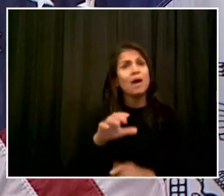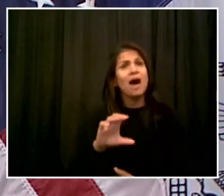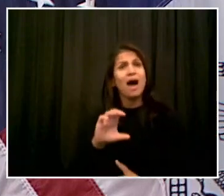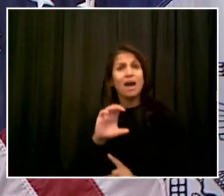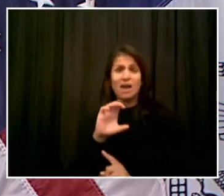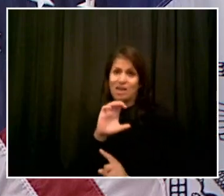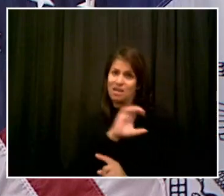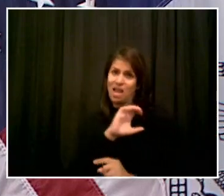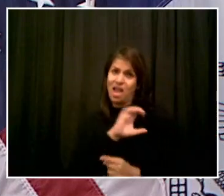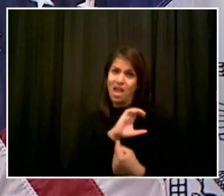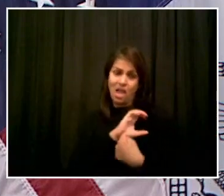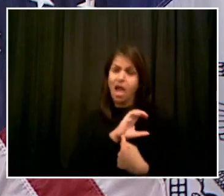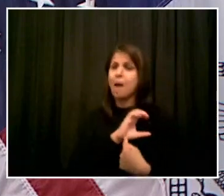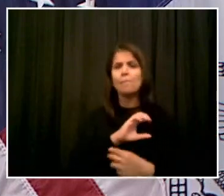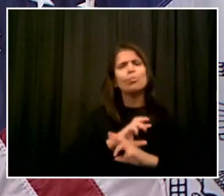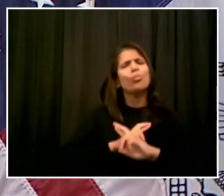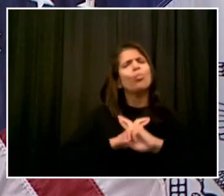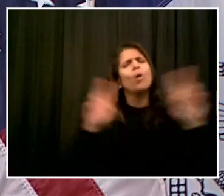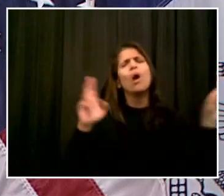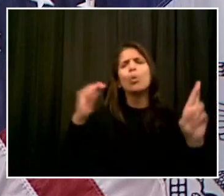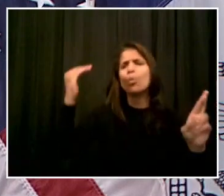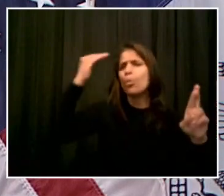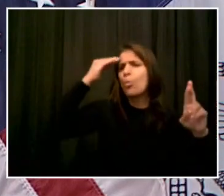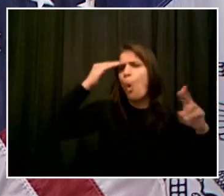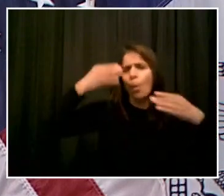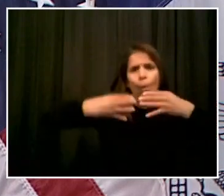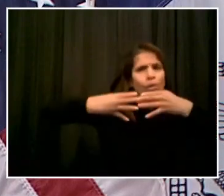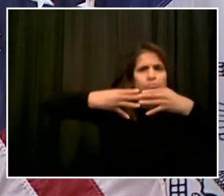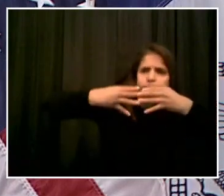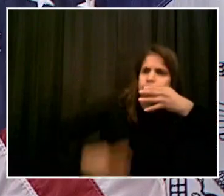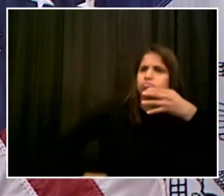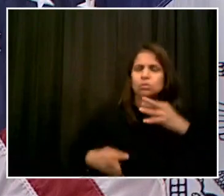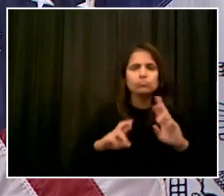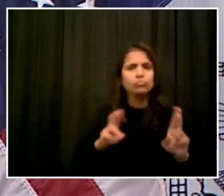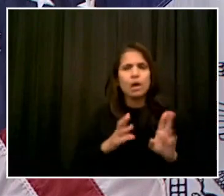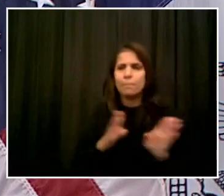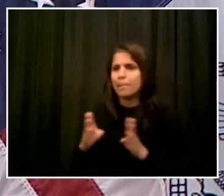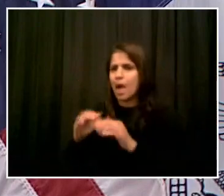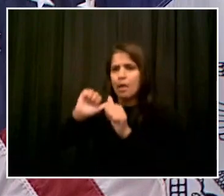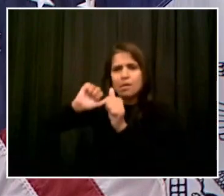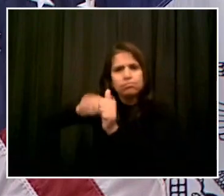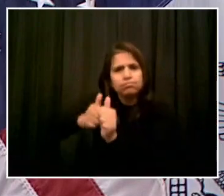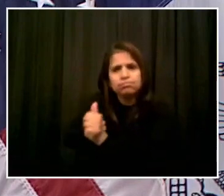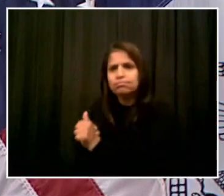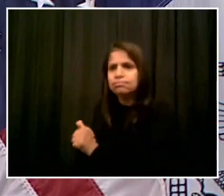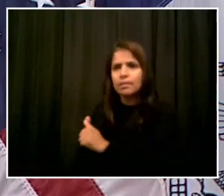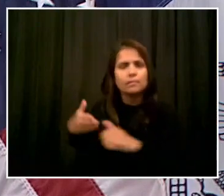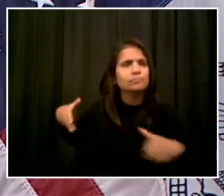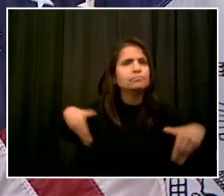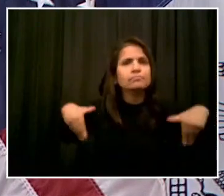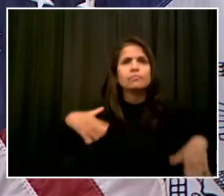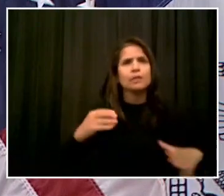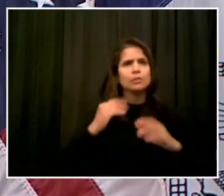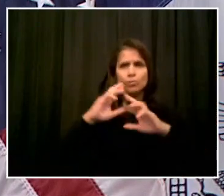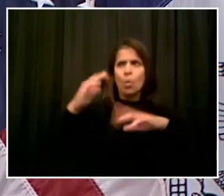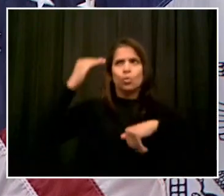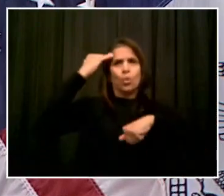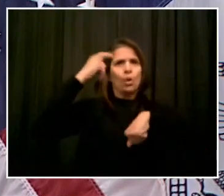IMMEDIATELY. WE ARE GOING TO EXTEND THIS THROUGH THE WEEK. AGAIN, 8:00 P.M. CURFEW.